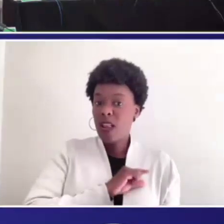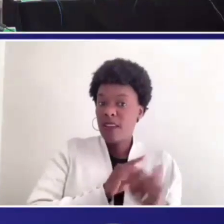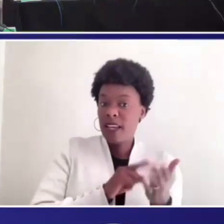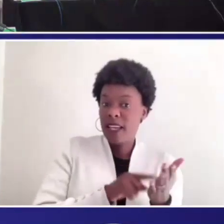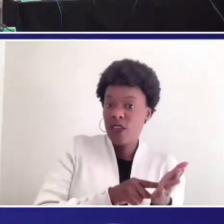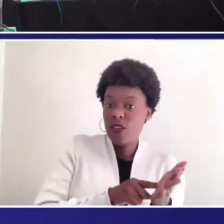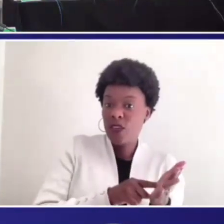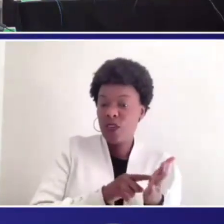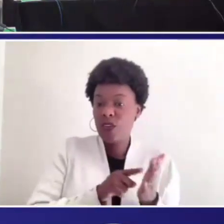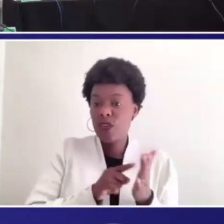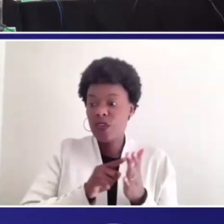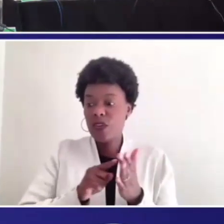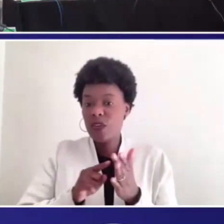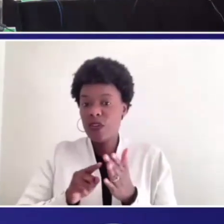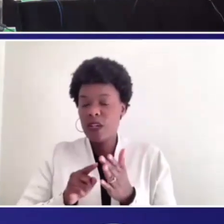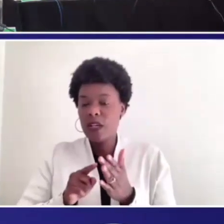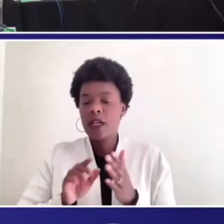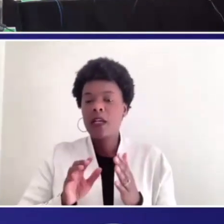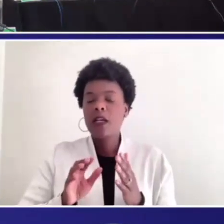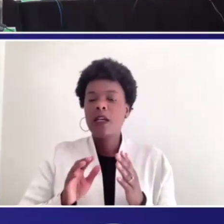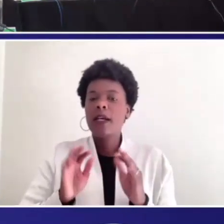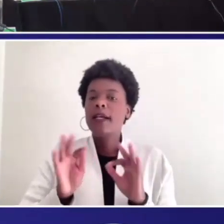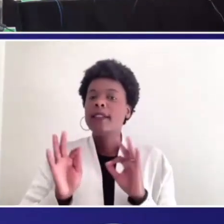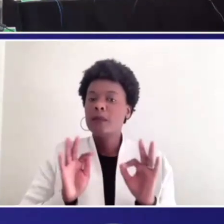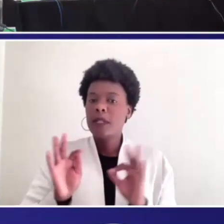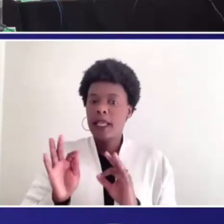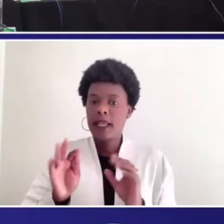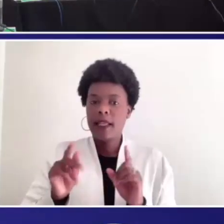This -- defining this term specifically